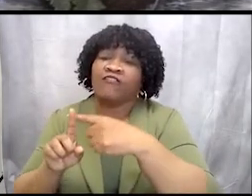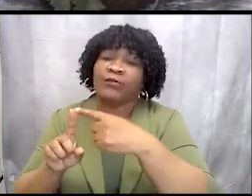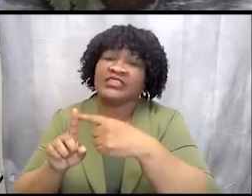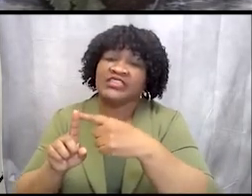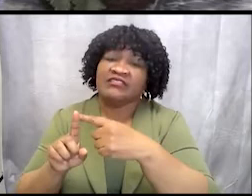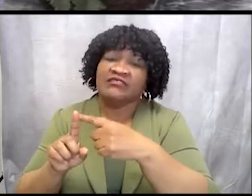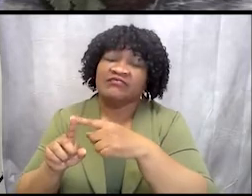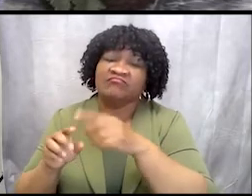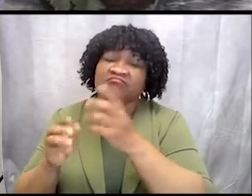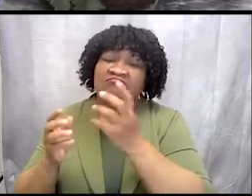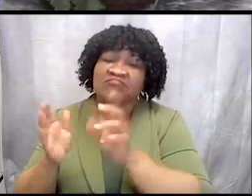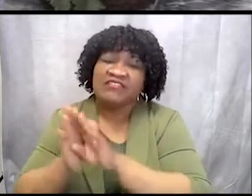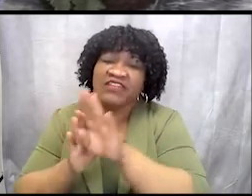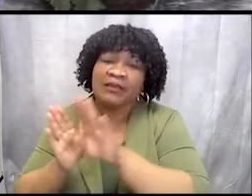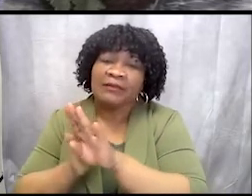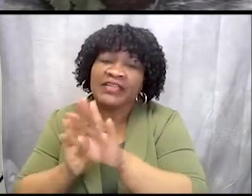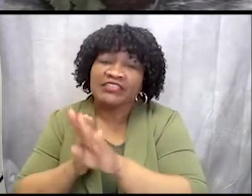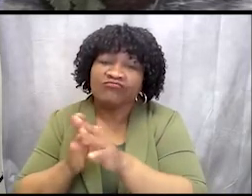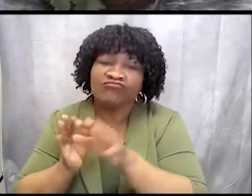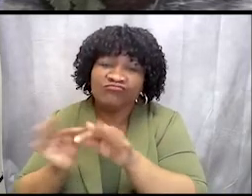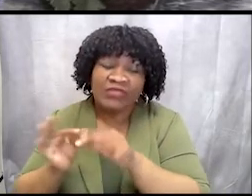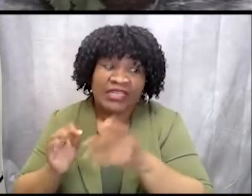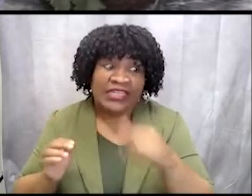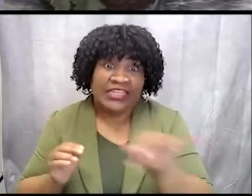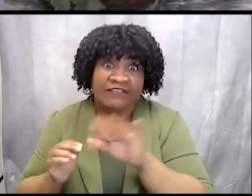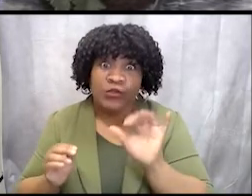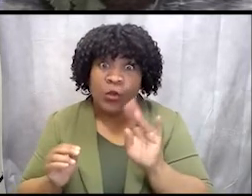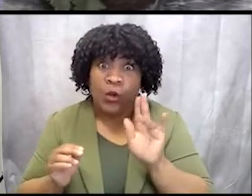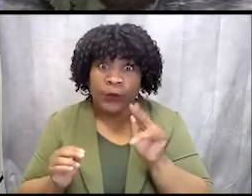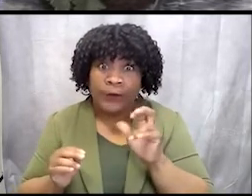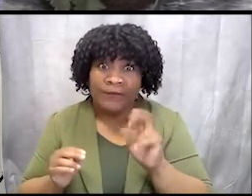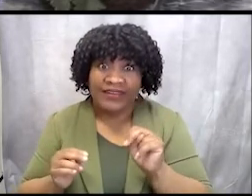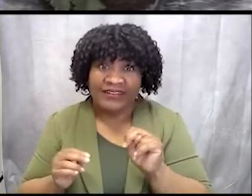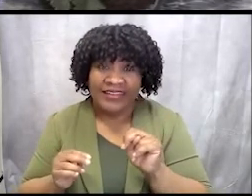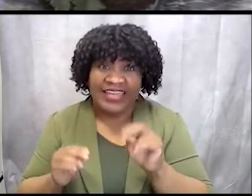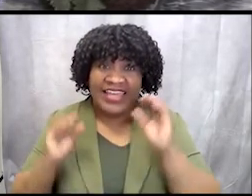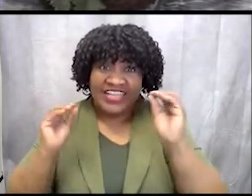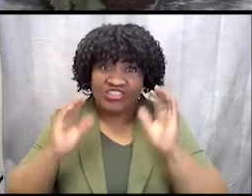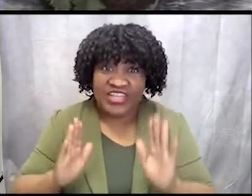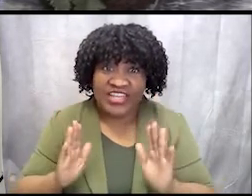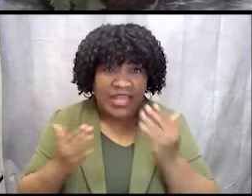and we have to say that if you're an urban educator and you don't know who he is and what he said,